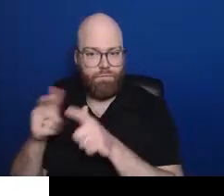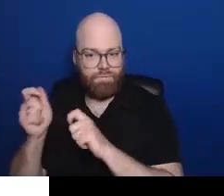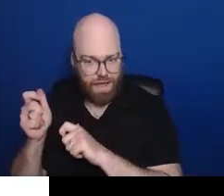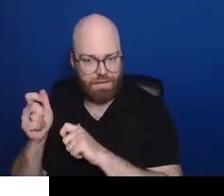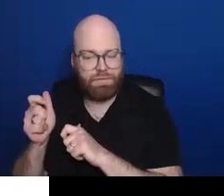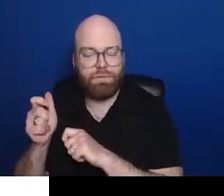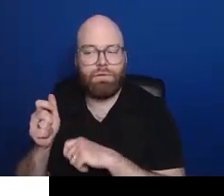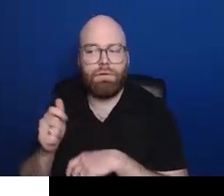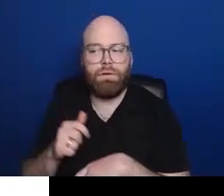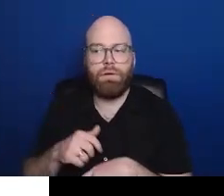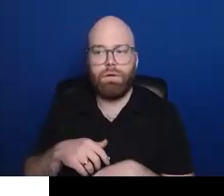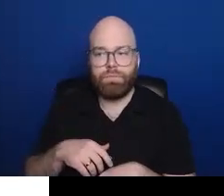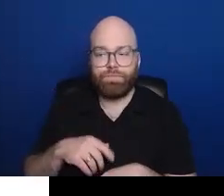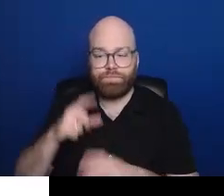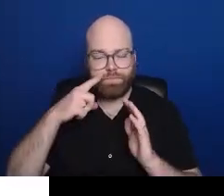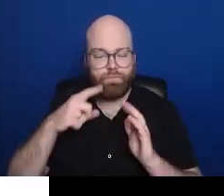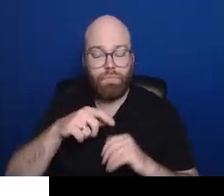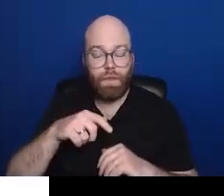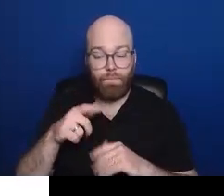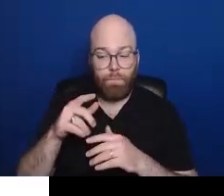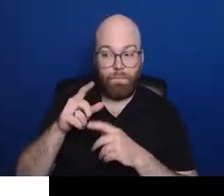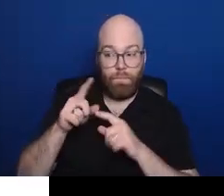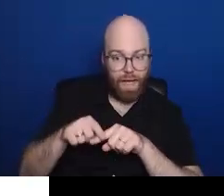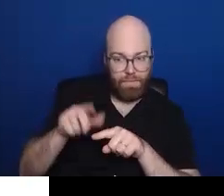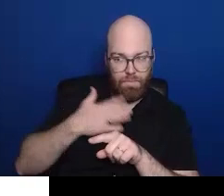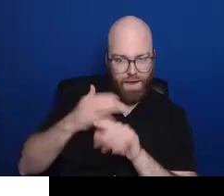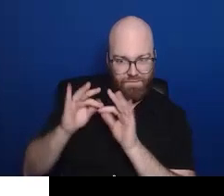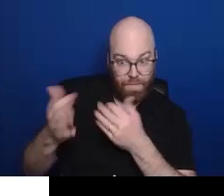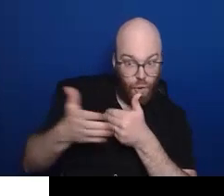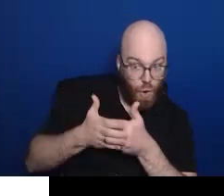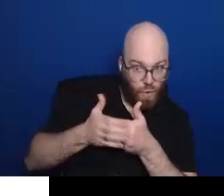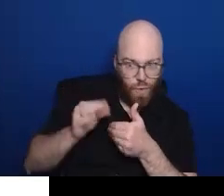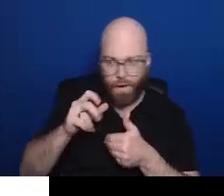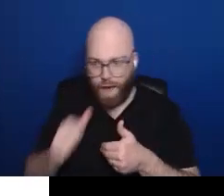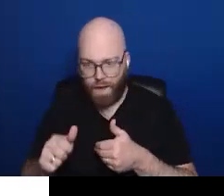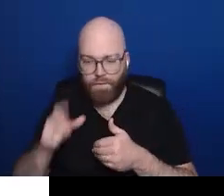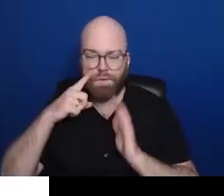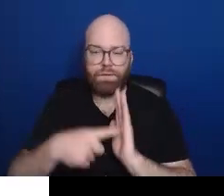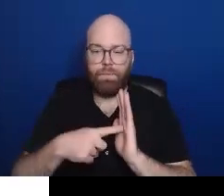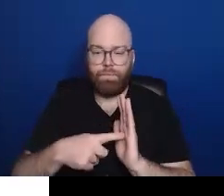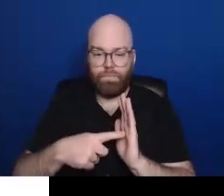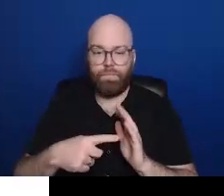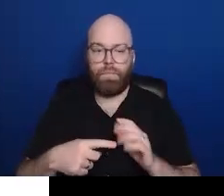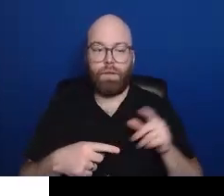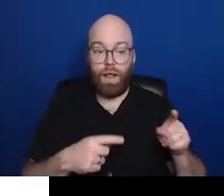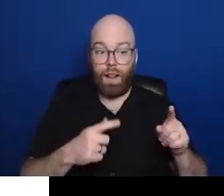So if I am the daughter of, legal permanent resident,